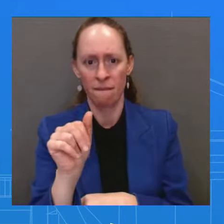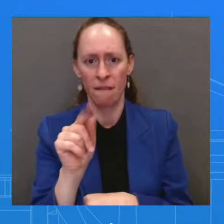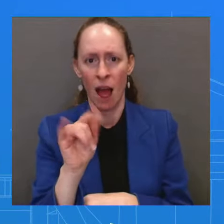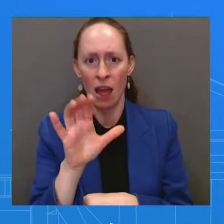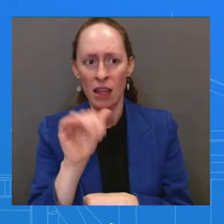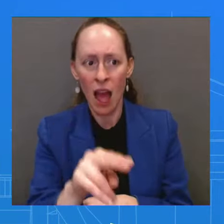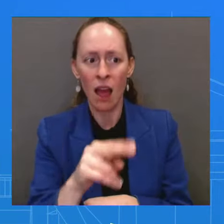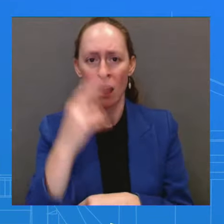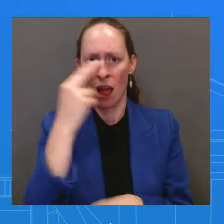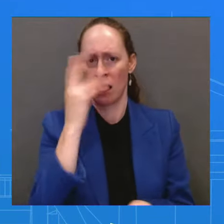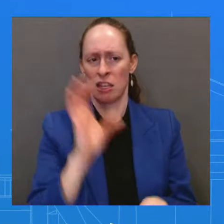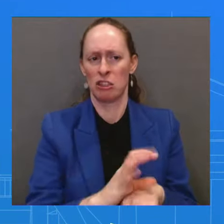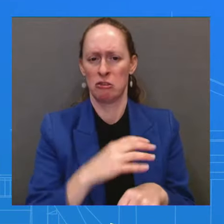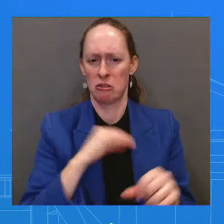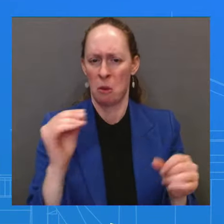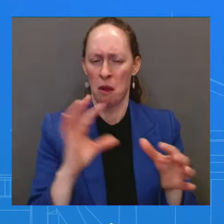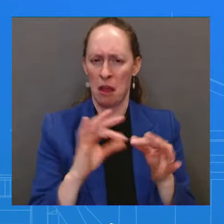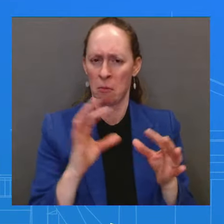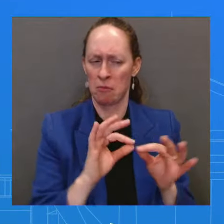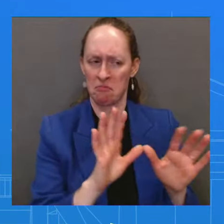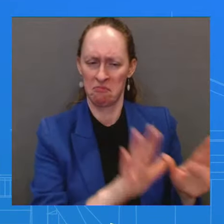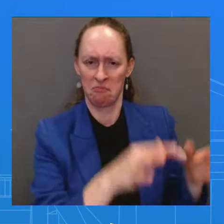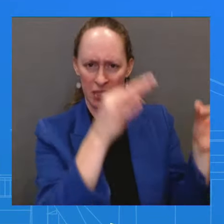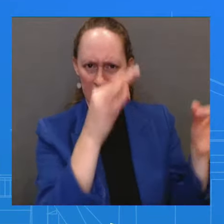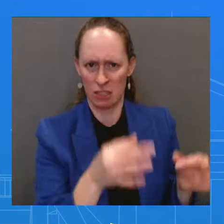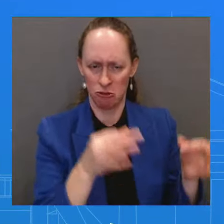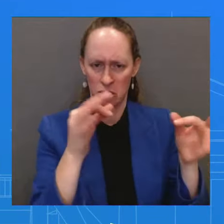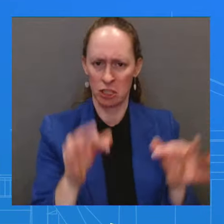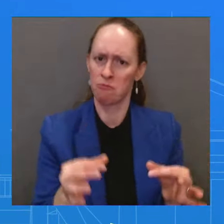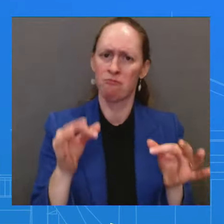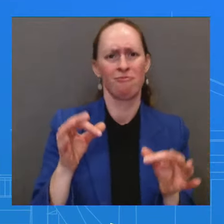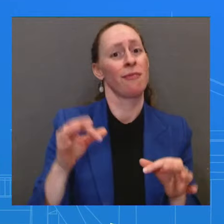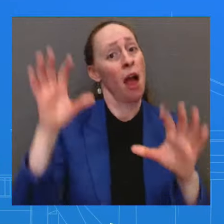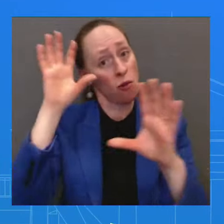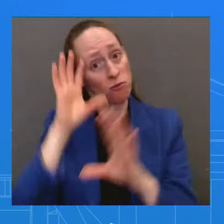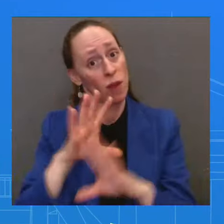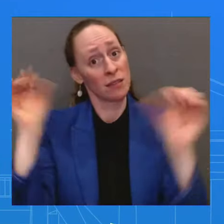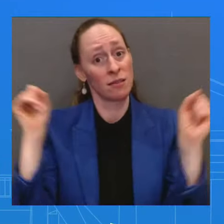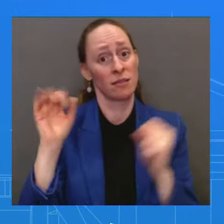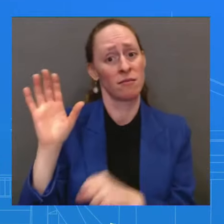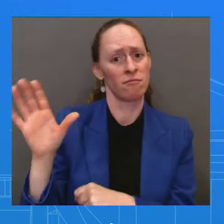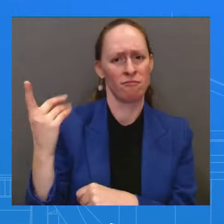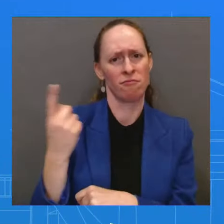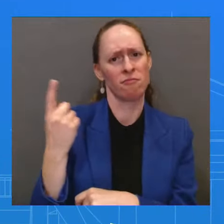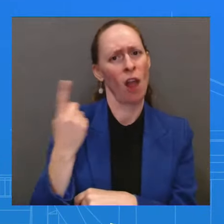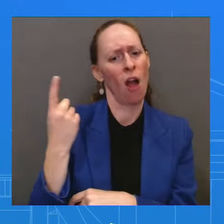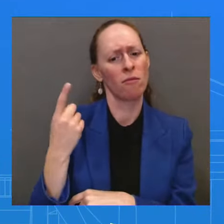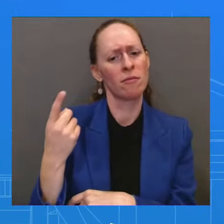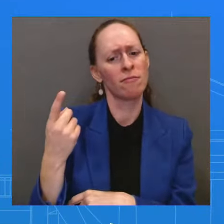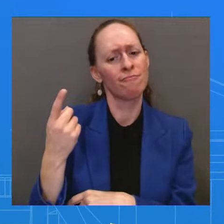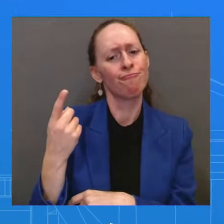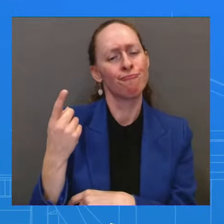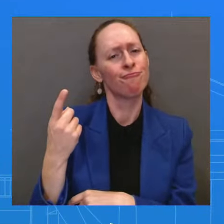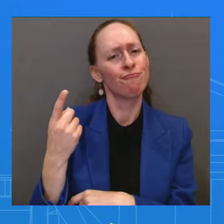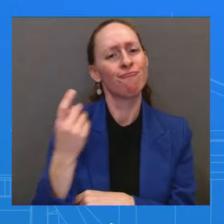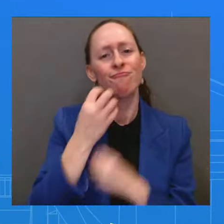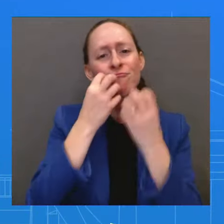and enjoys a warm relationship with Pope Francis. They share a lot of common goals. And so, I'm going to leave that there,